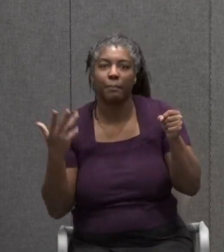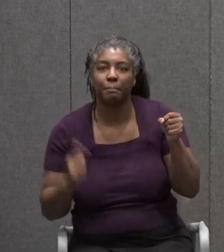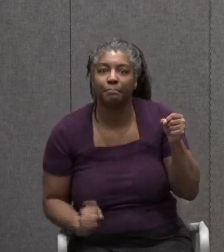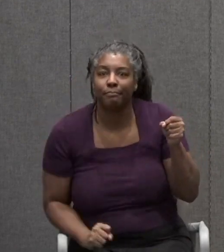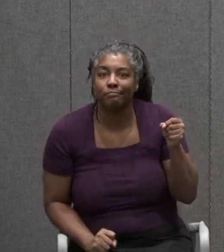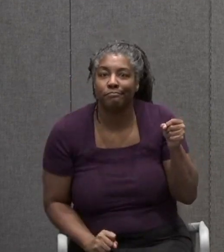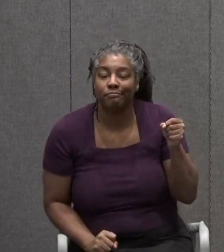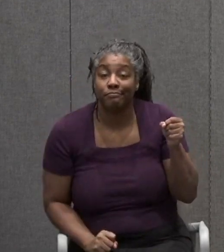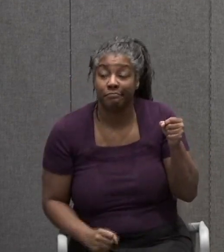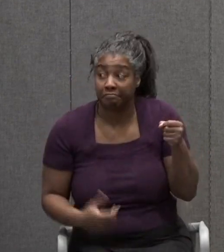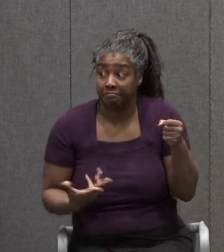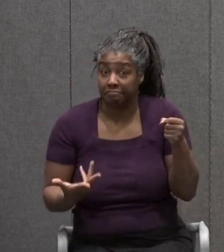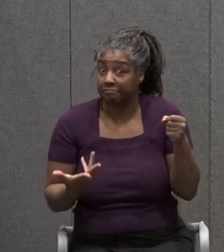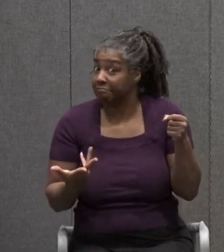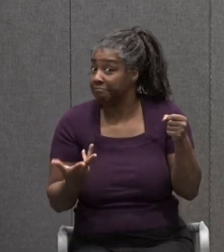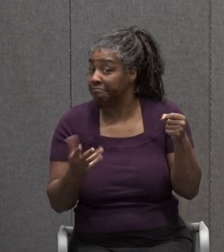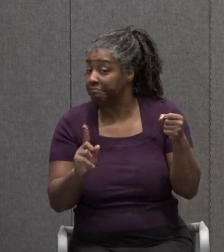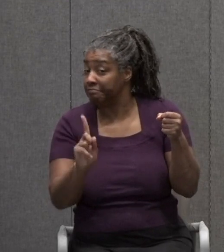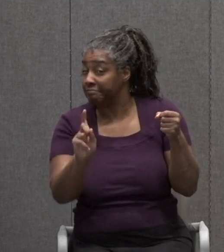What does it sound like? You describe it to me.